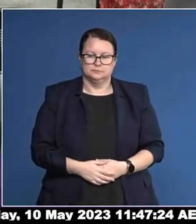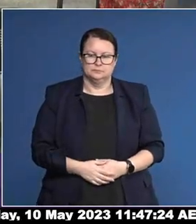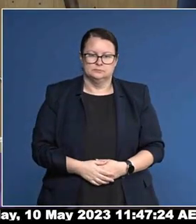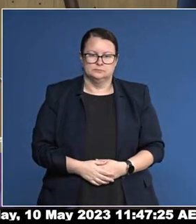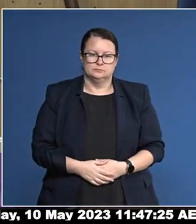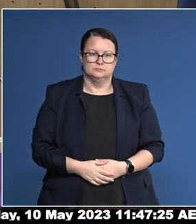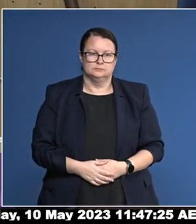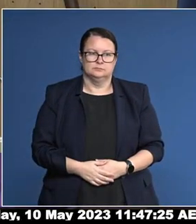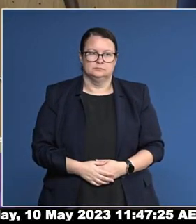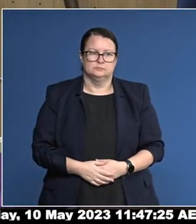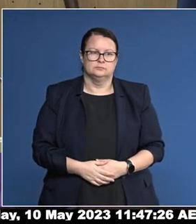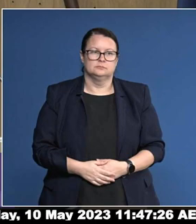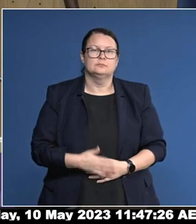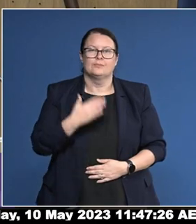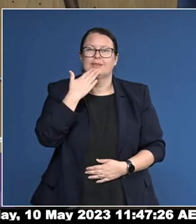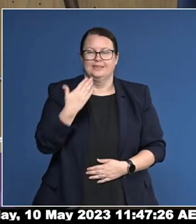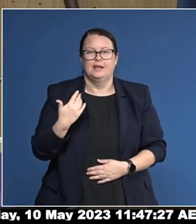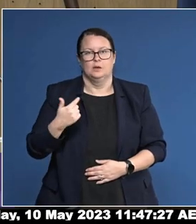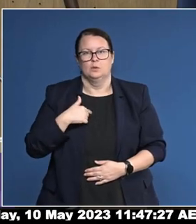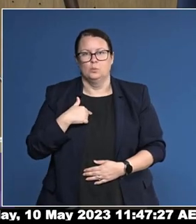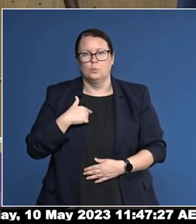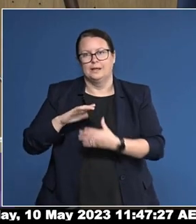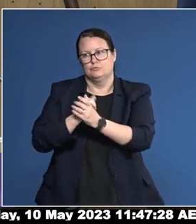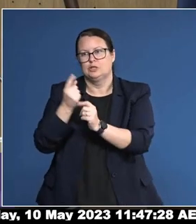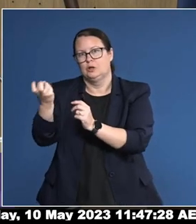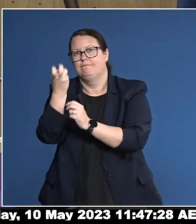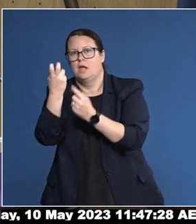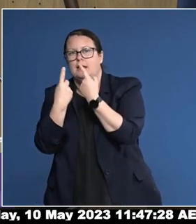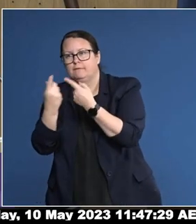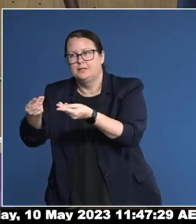COMMISSIONER McEWIN: Thank you. We appreciate that additional information. Ms Mahony, what next?